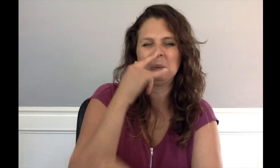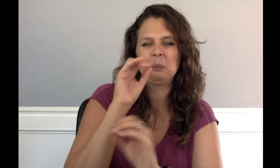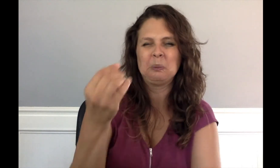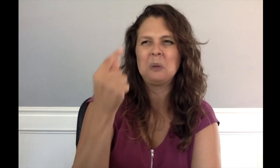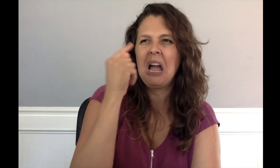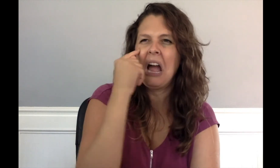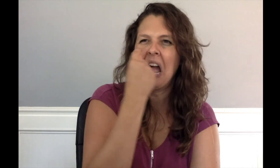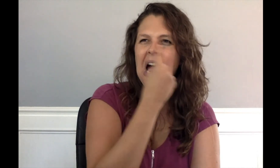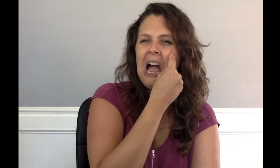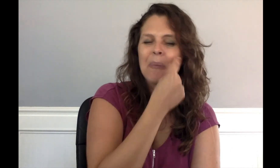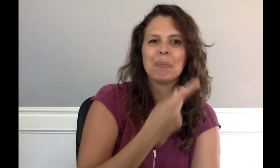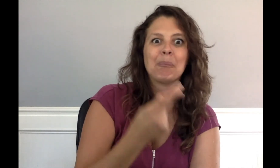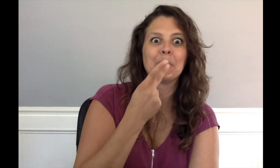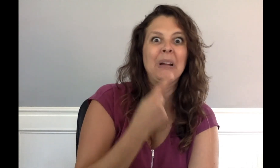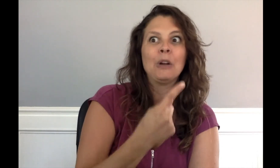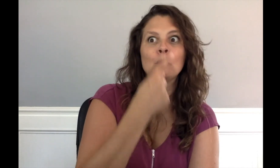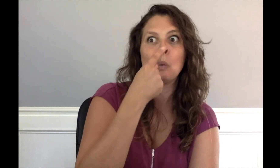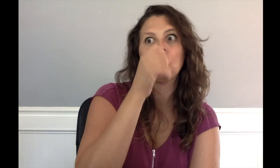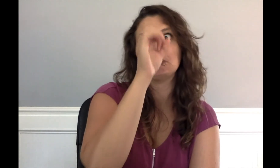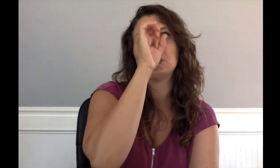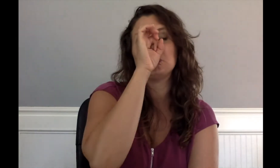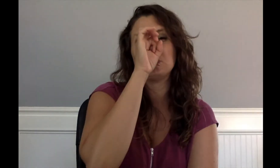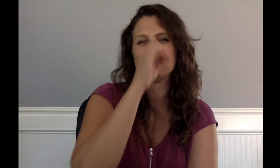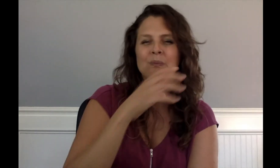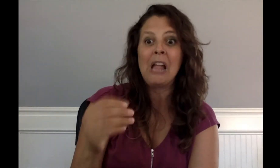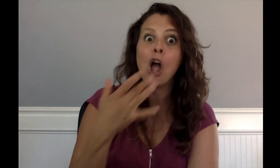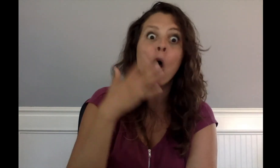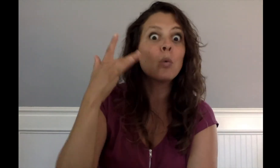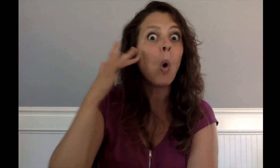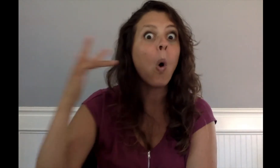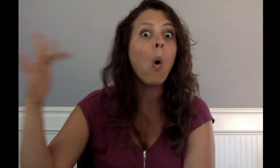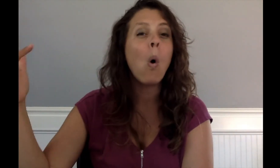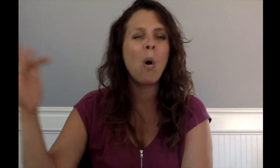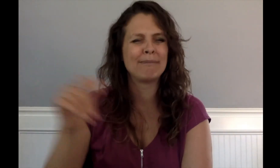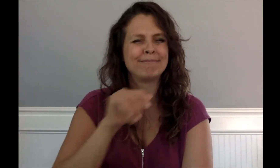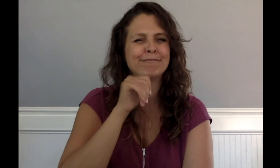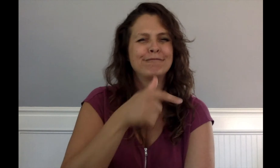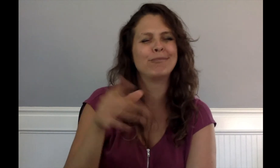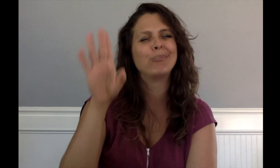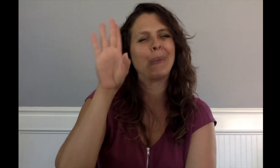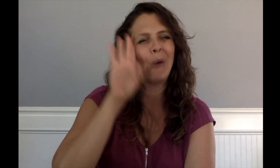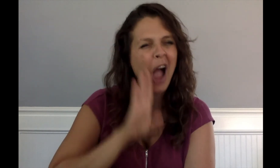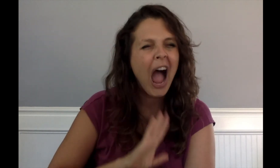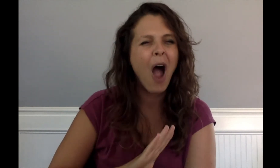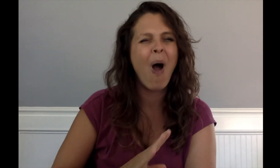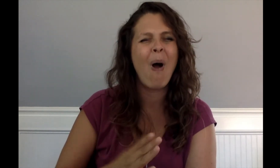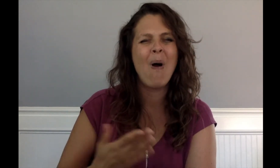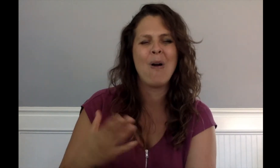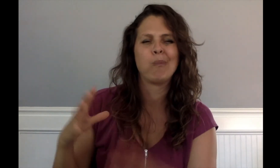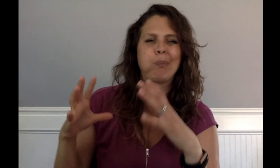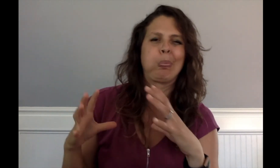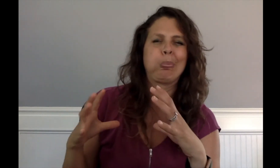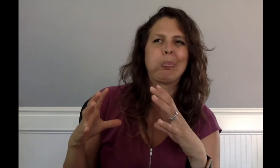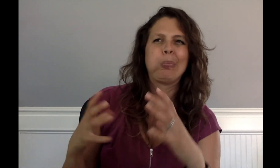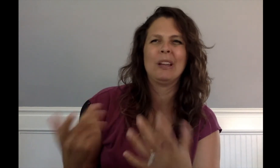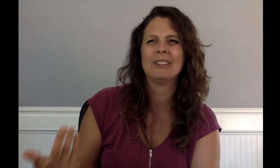and a pink nose. And he was not golden. He was brown.